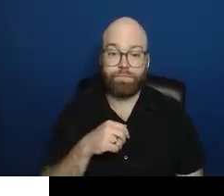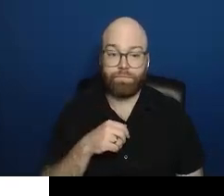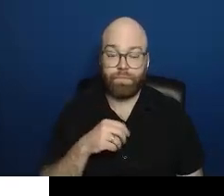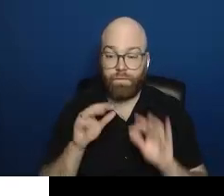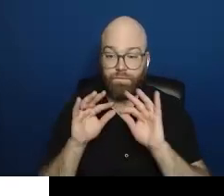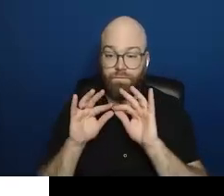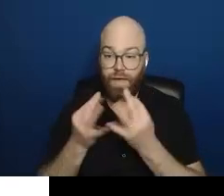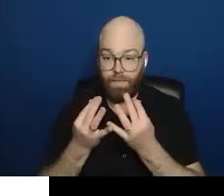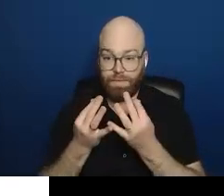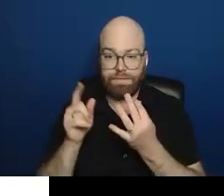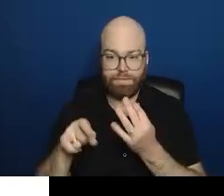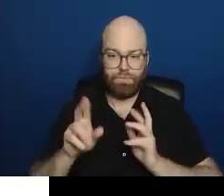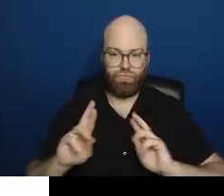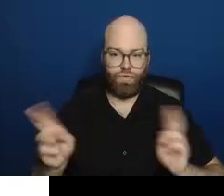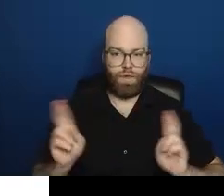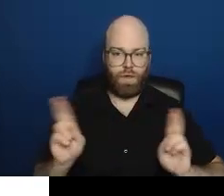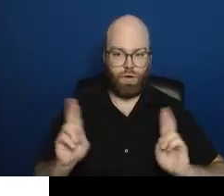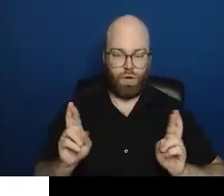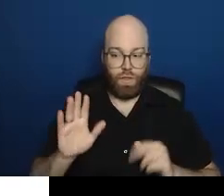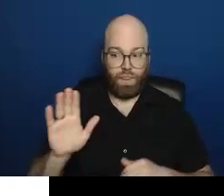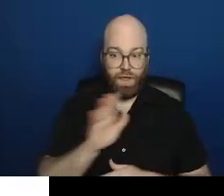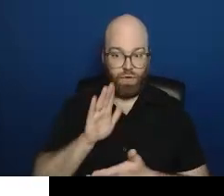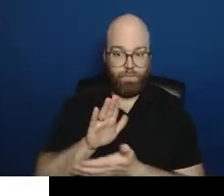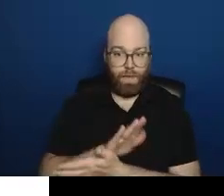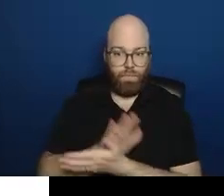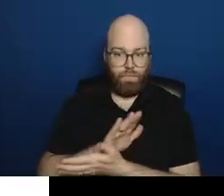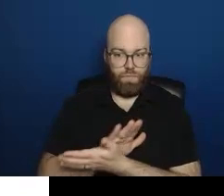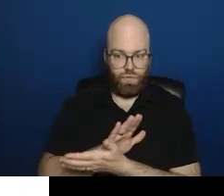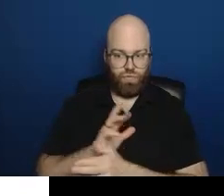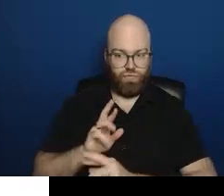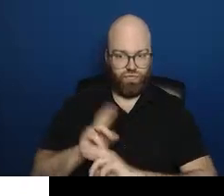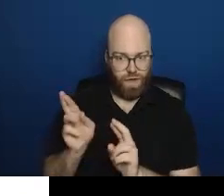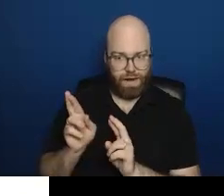ready, in a safe place in case a loved one is detained,